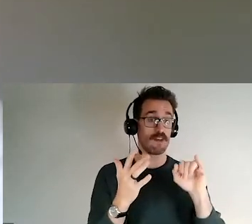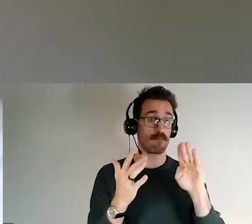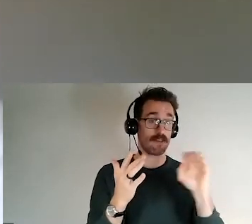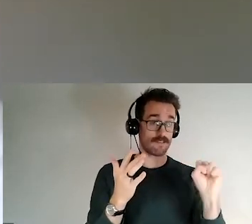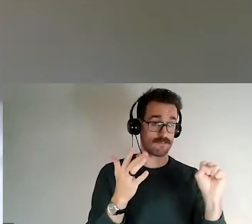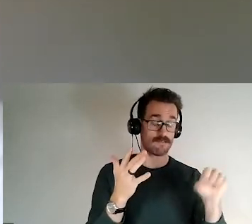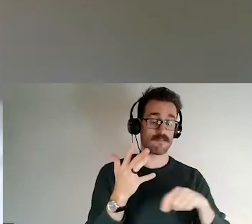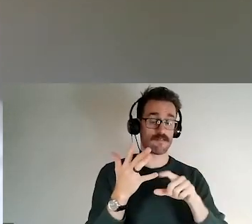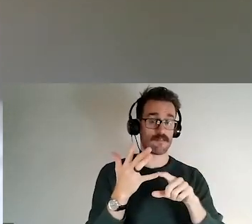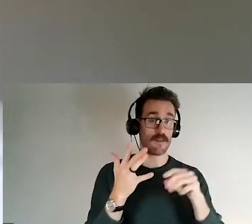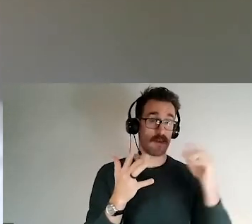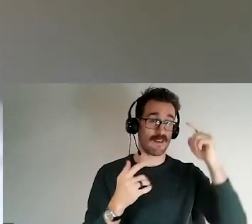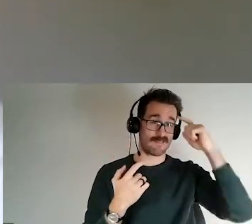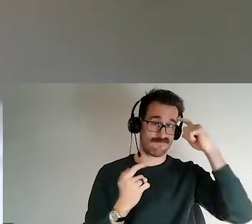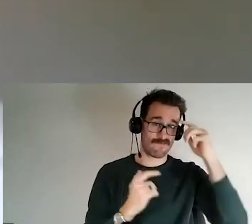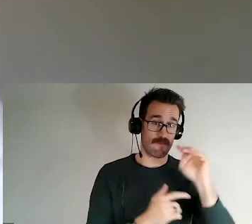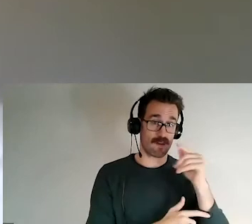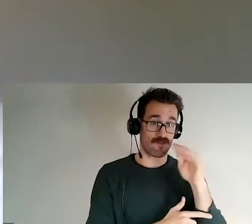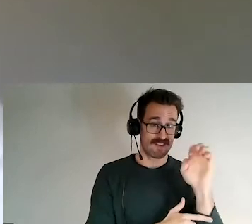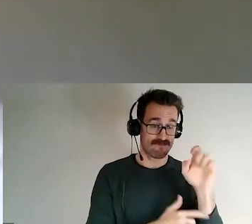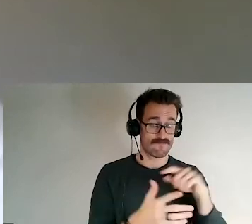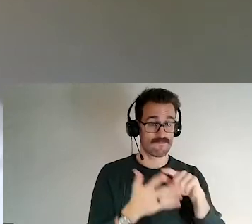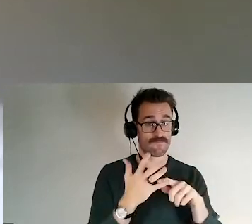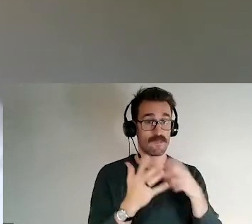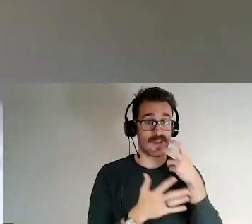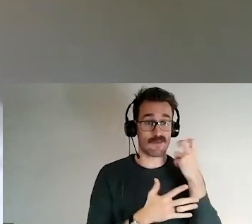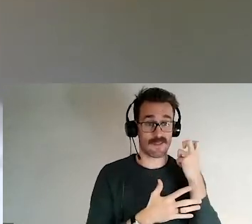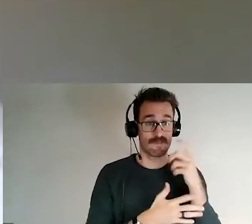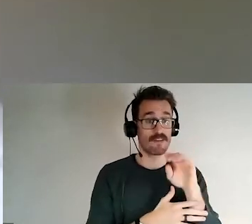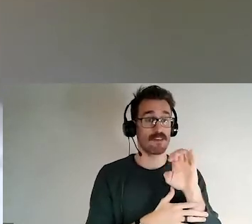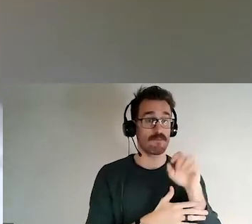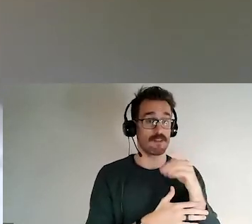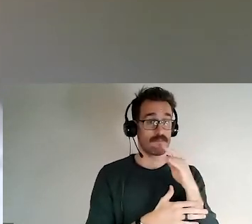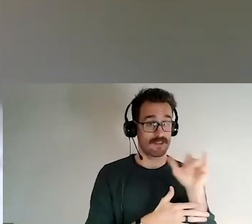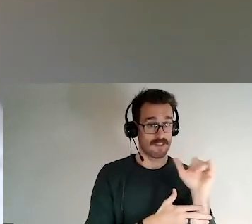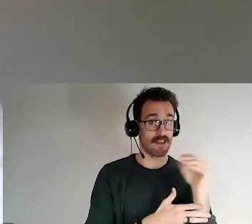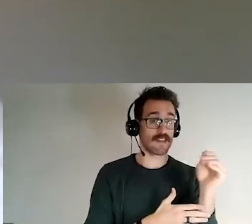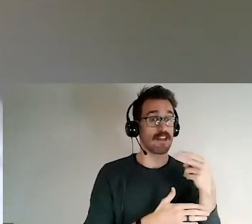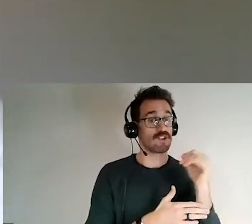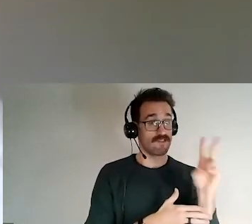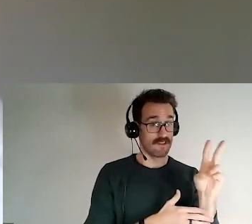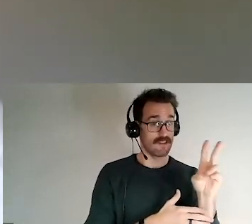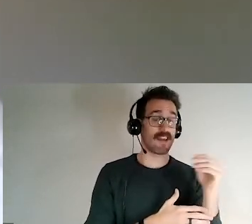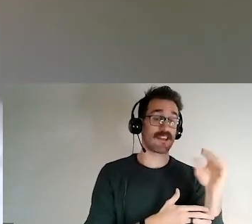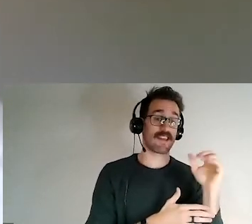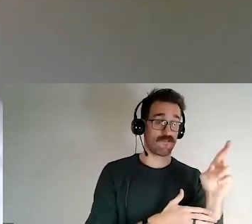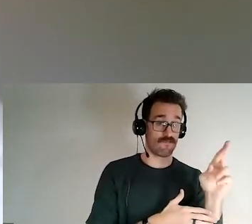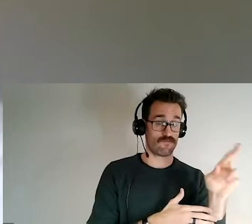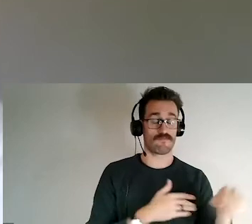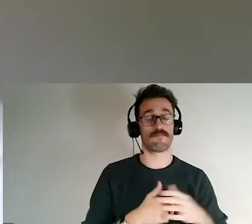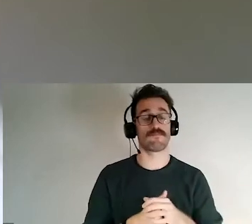migraine, epilepsy, some types of cancer, and HIV. Three projects will be presented that seek